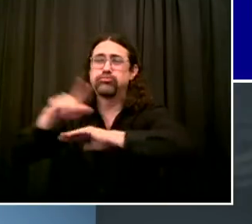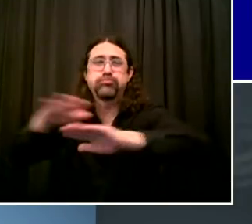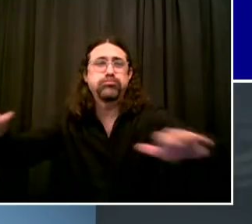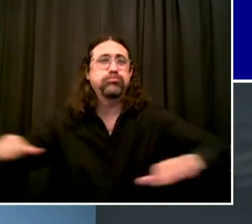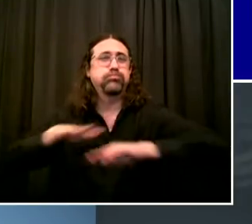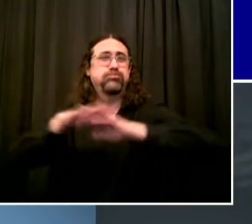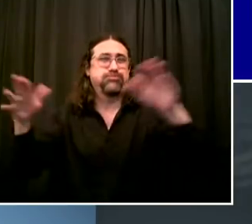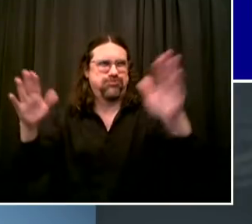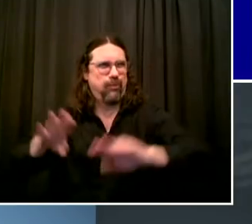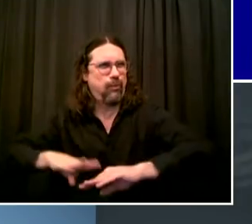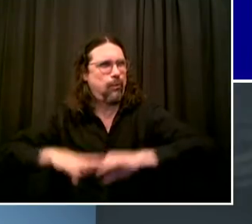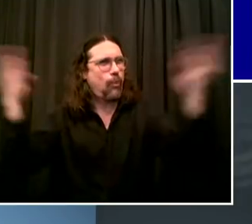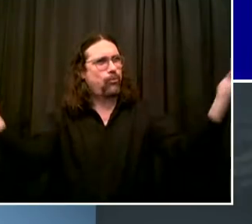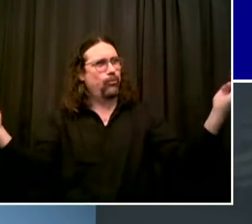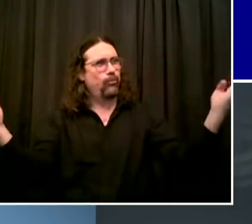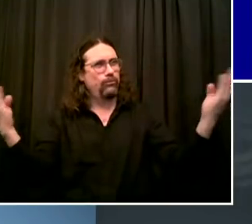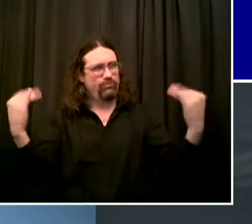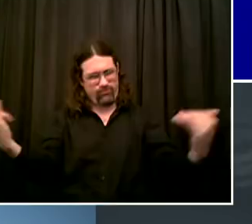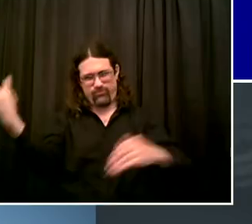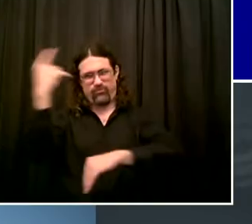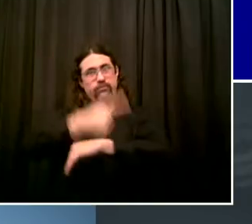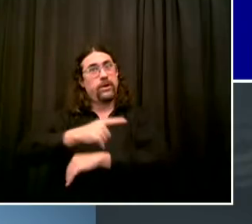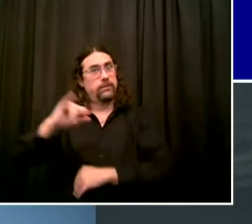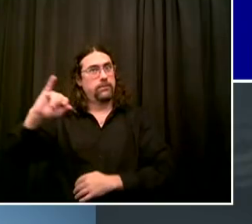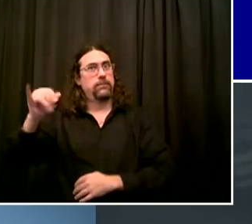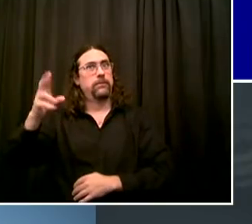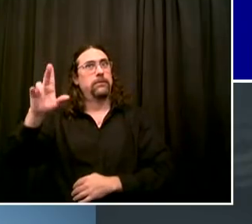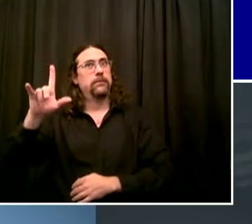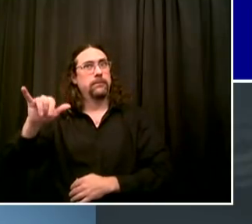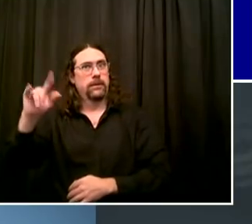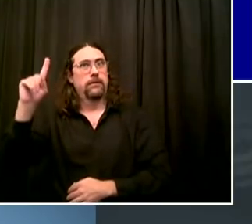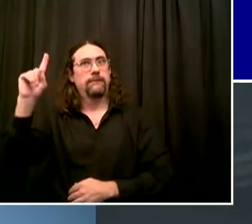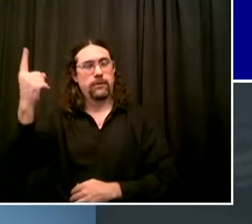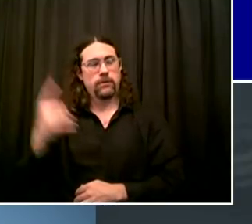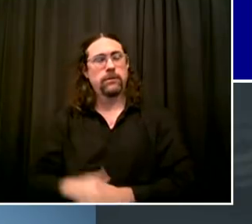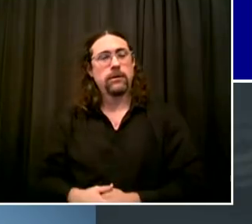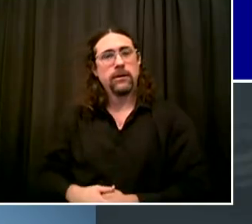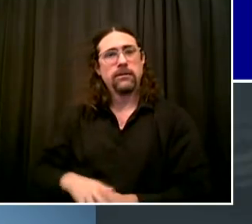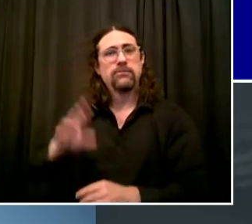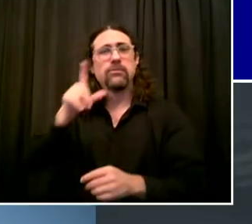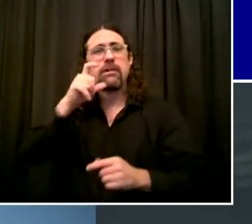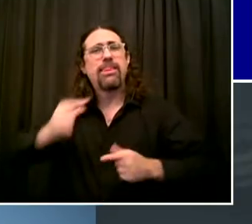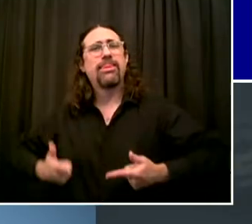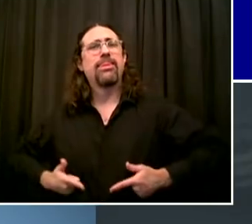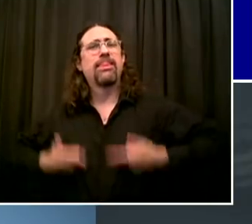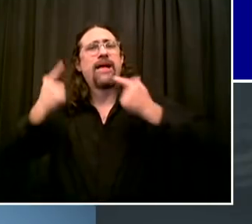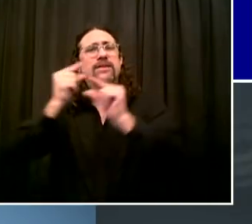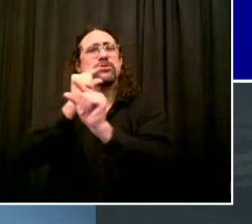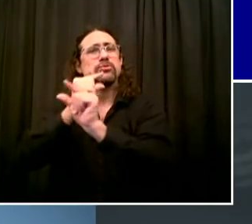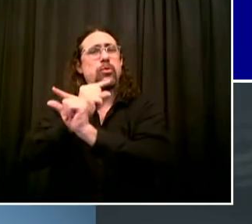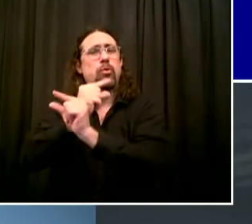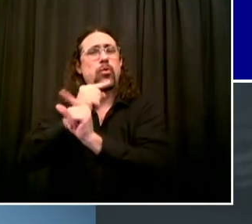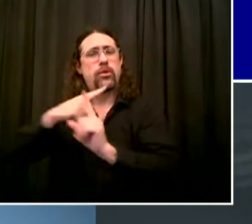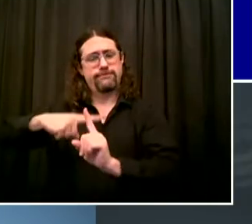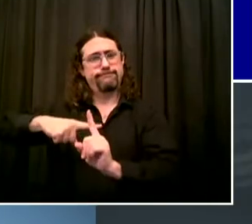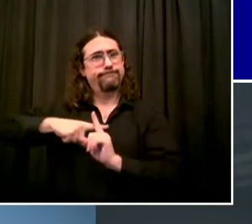A GREAT HOLIDAY WEEKEND AND THE LIFEGUARDS ARE READY TO GO AND NEW YORKERS CAN STAY COOL. THIS IS